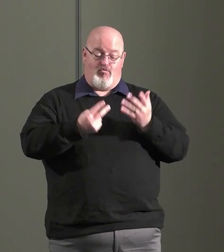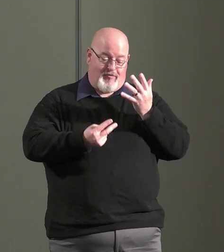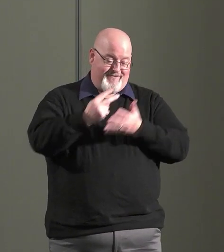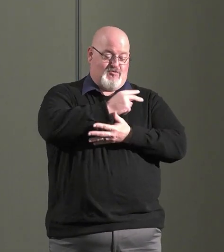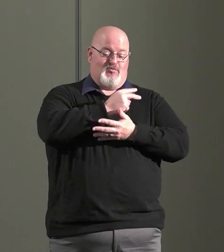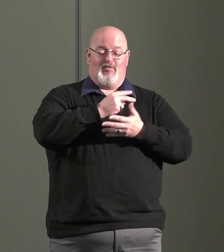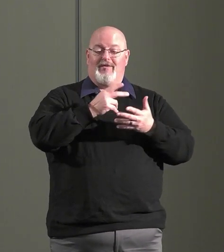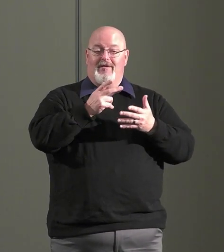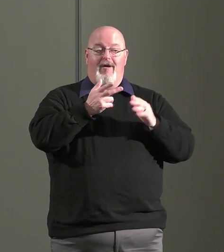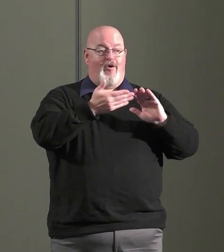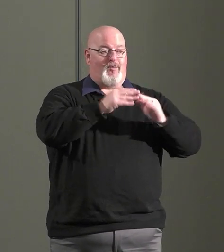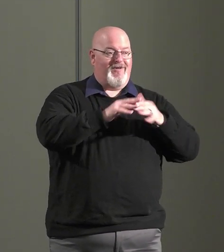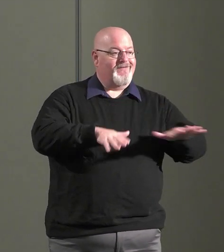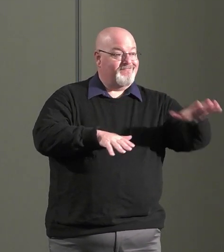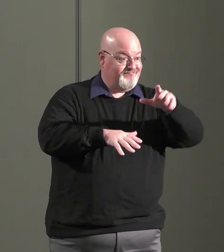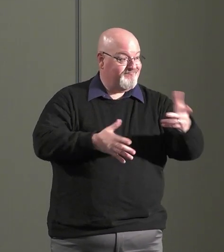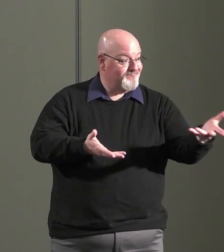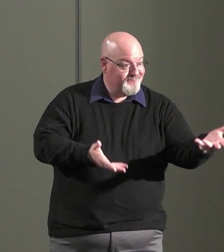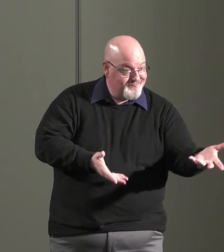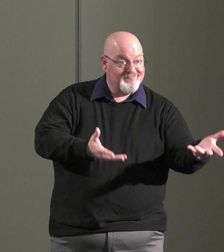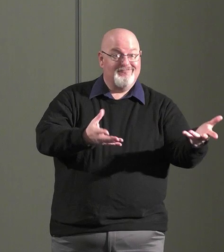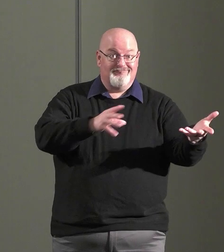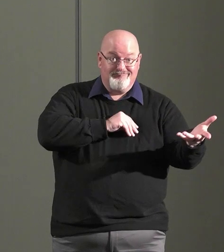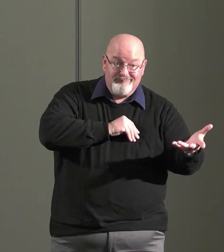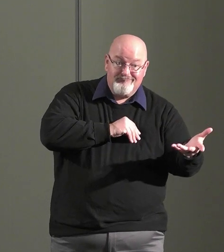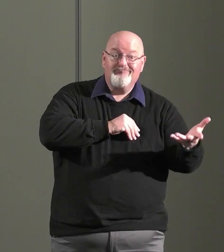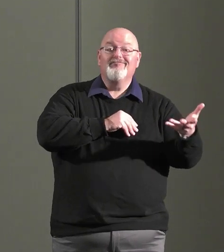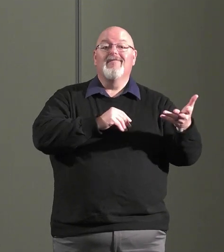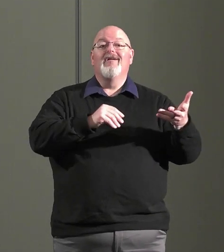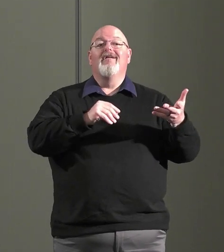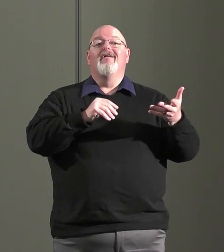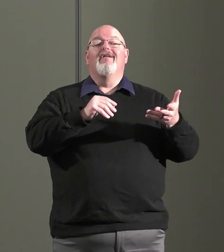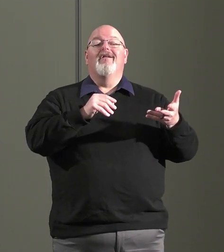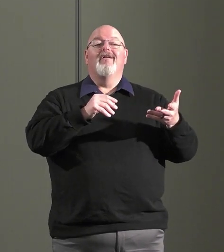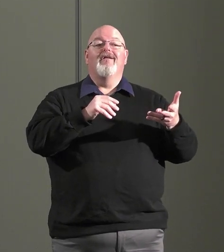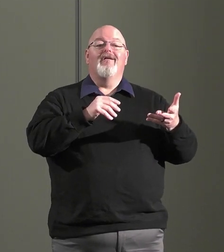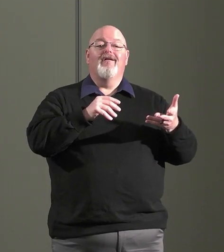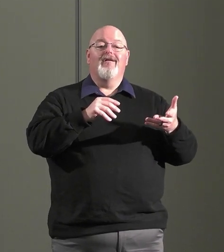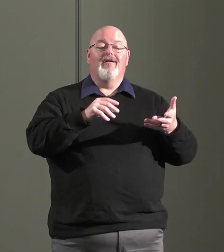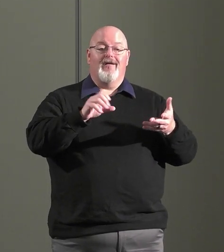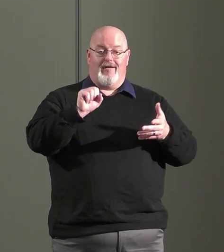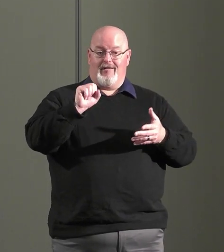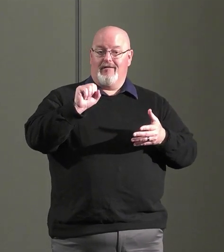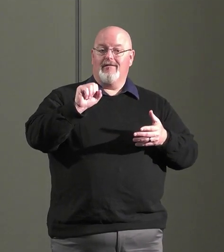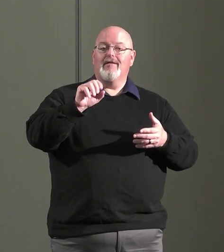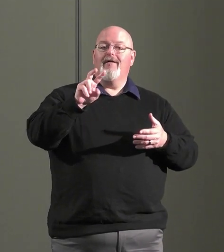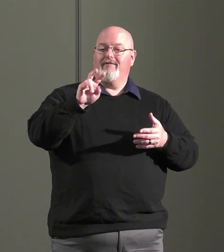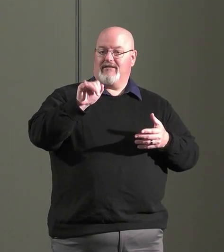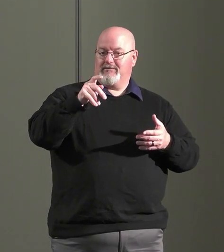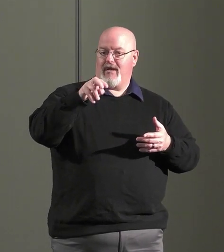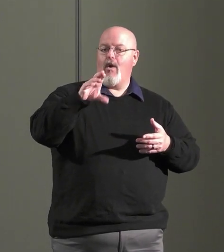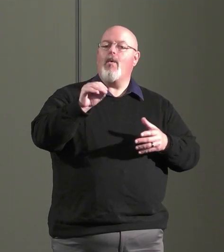by the community. And if we -- the community Vispero is part of that community and has input